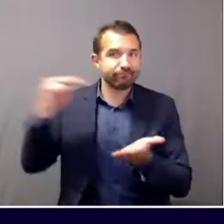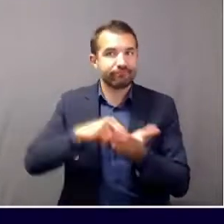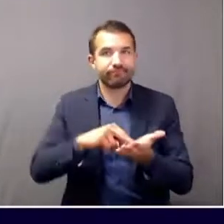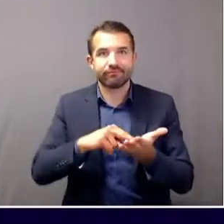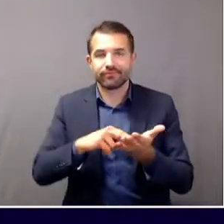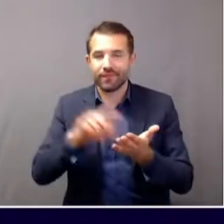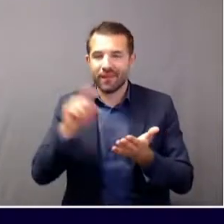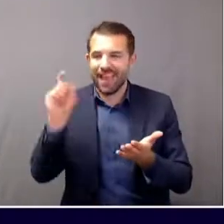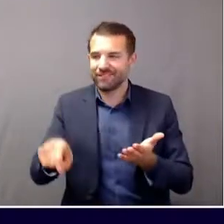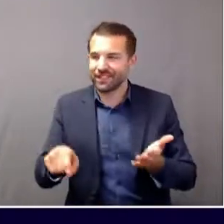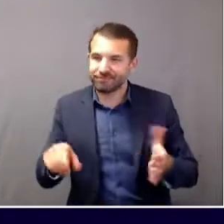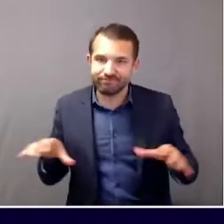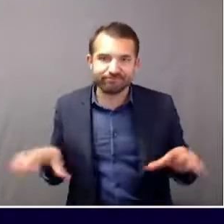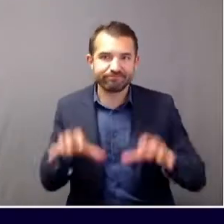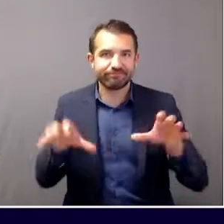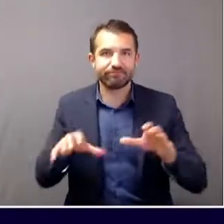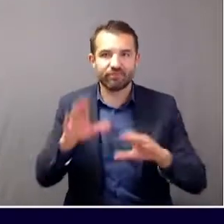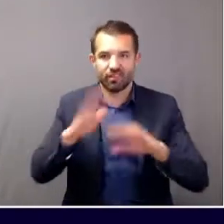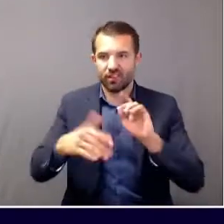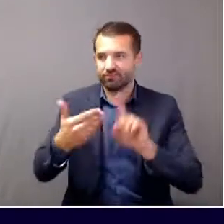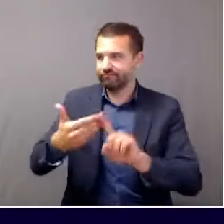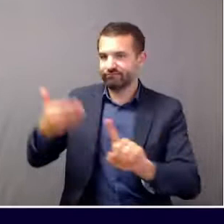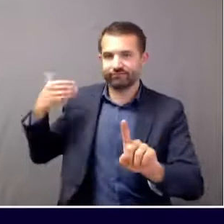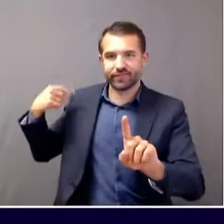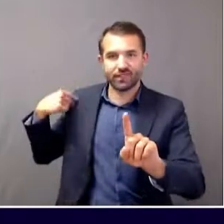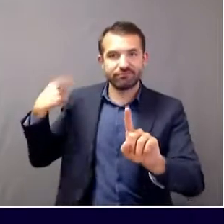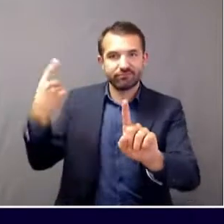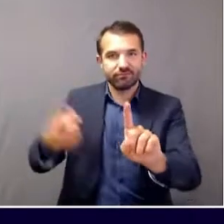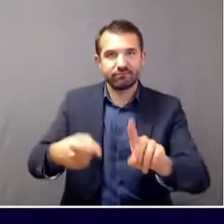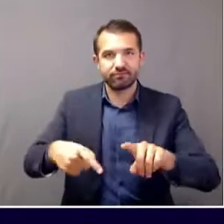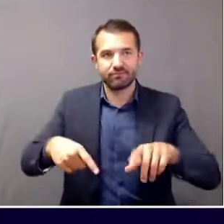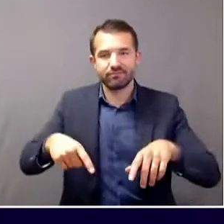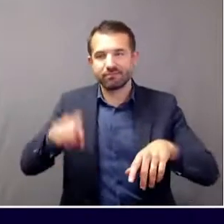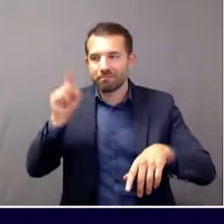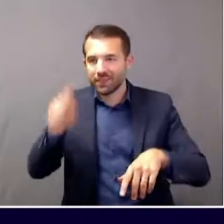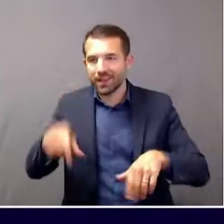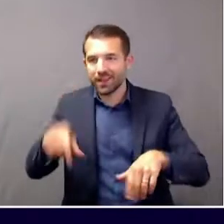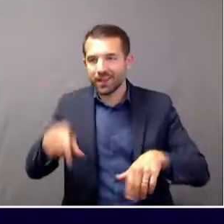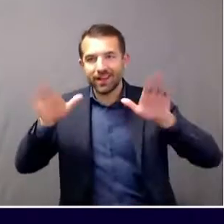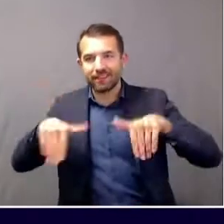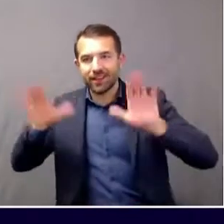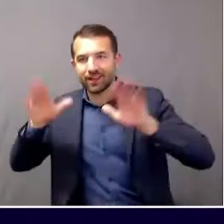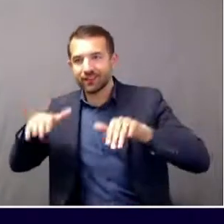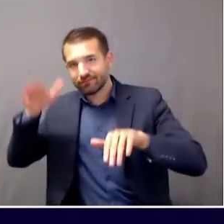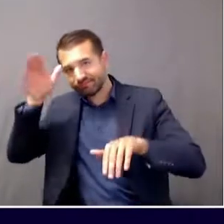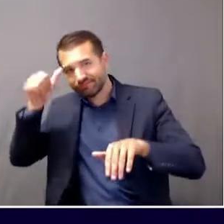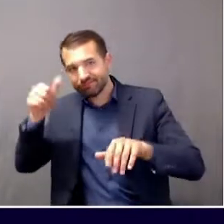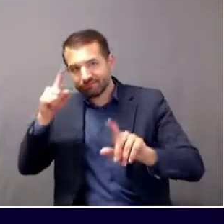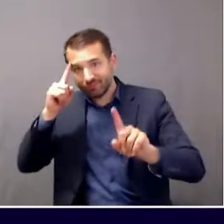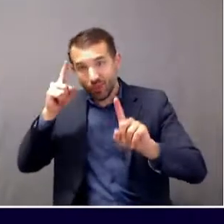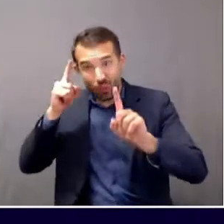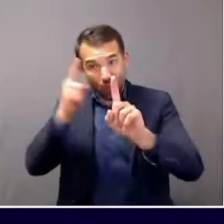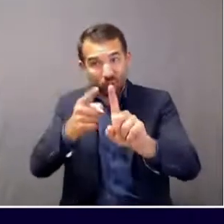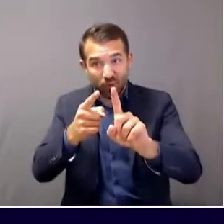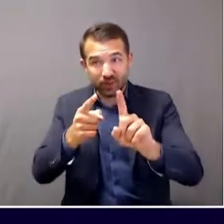fighting the virus demands sacrificed and vigilant in every